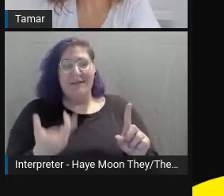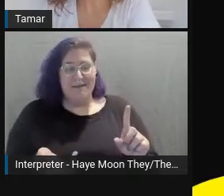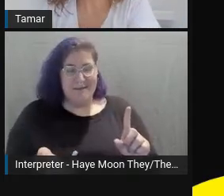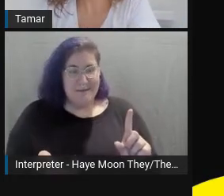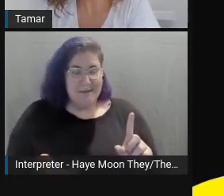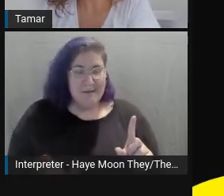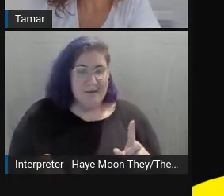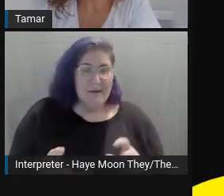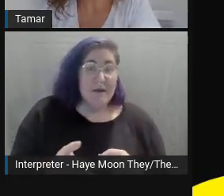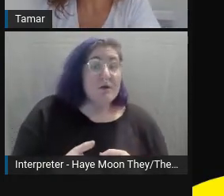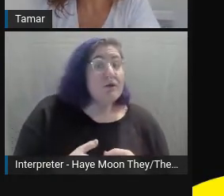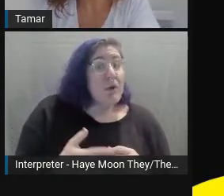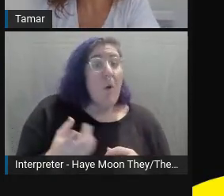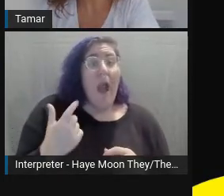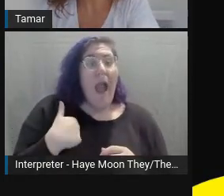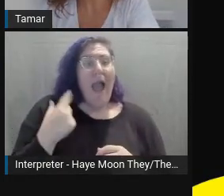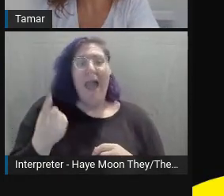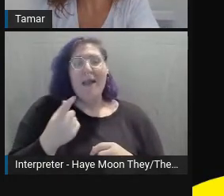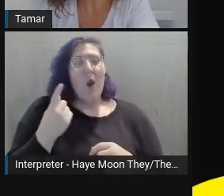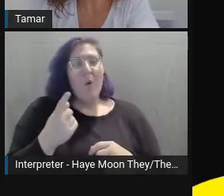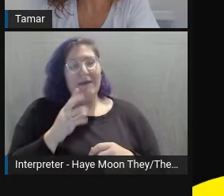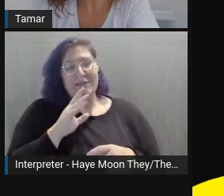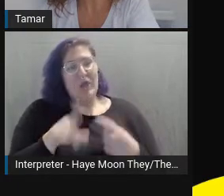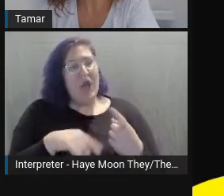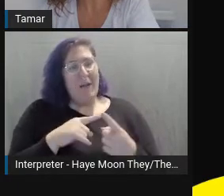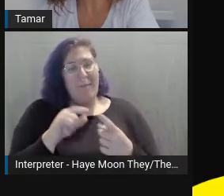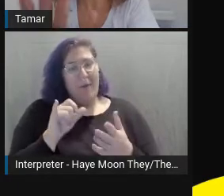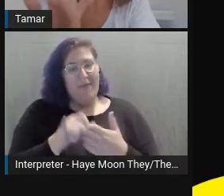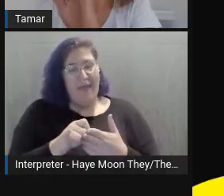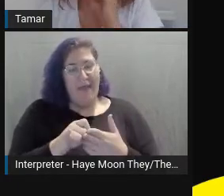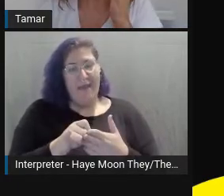Of course, I take everyone back-- Oh, I missed a slide.